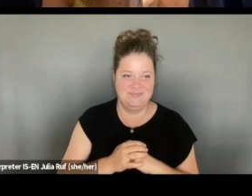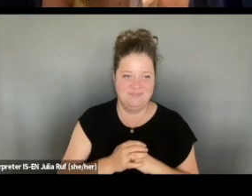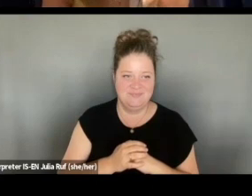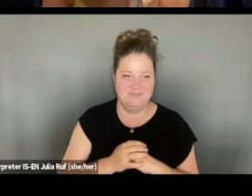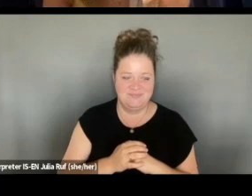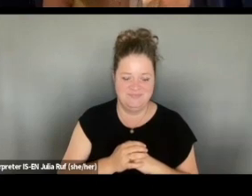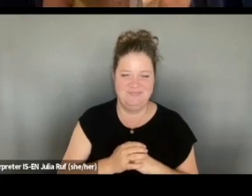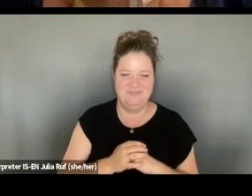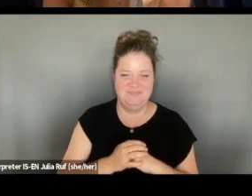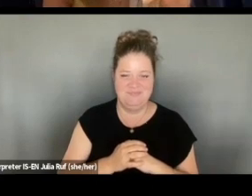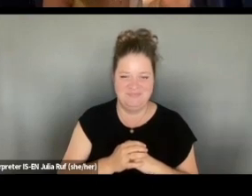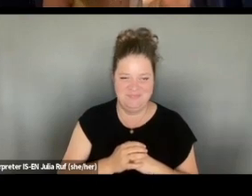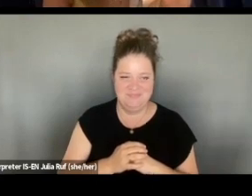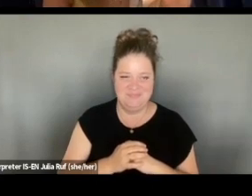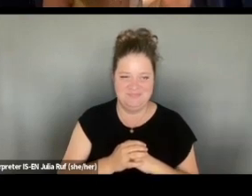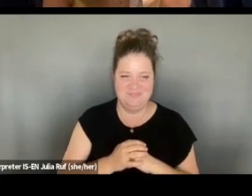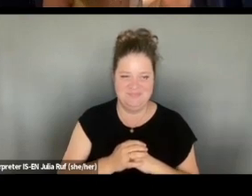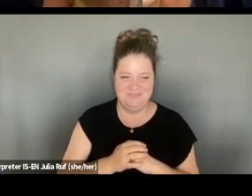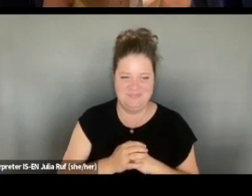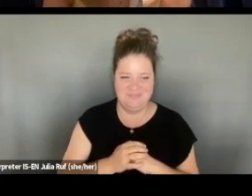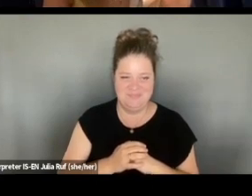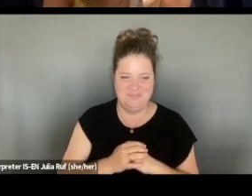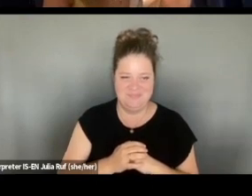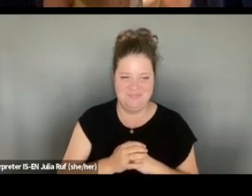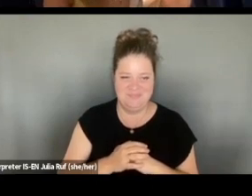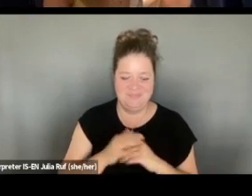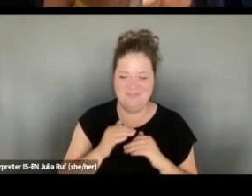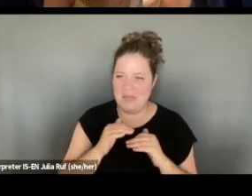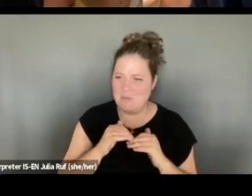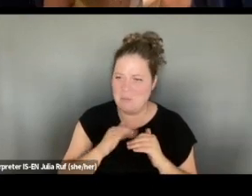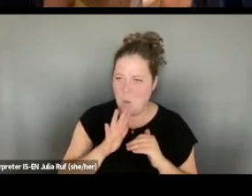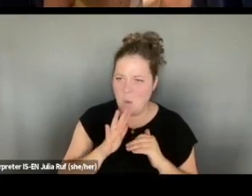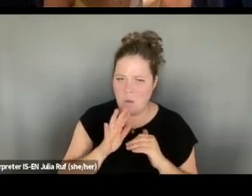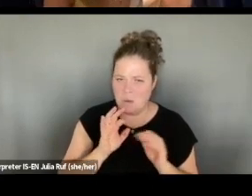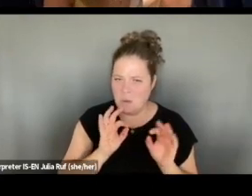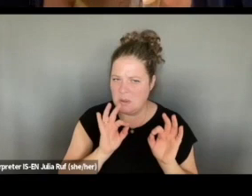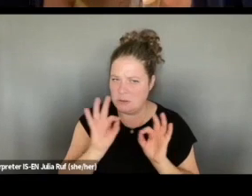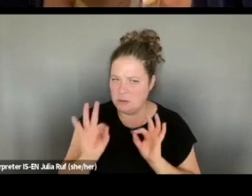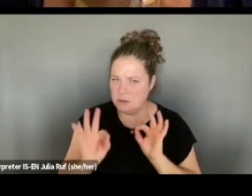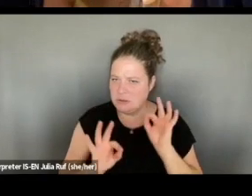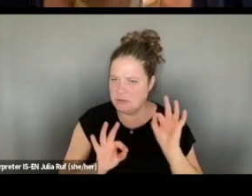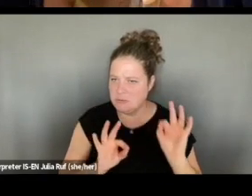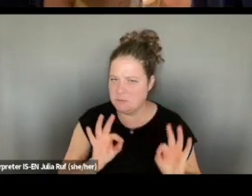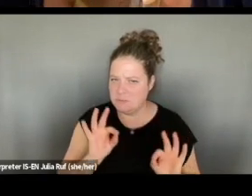So, let's see if we have any more